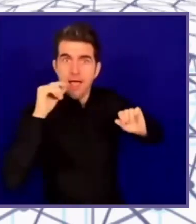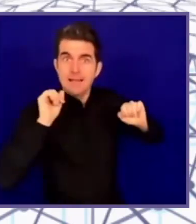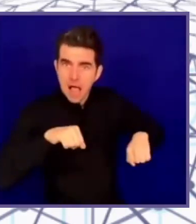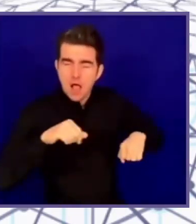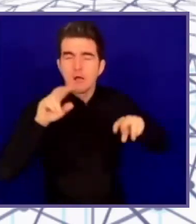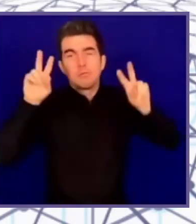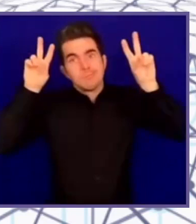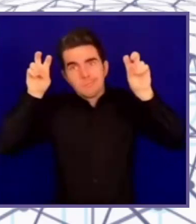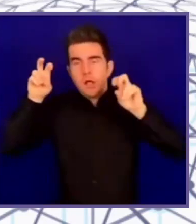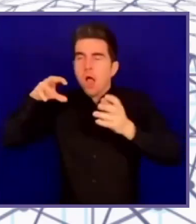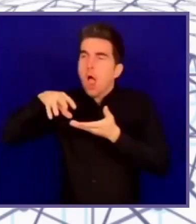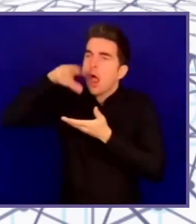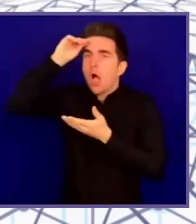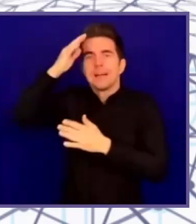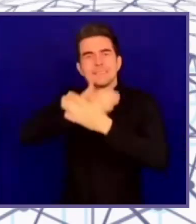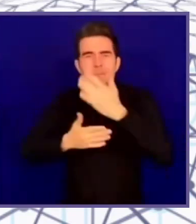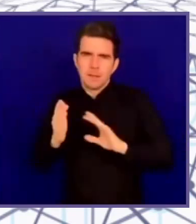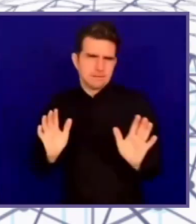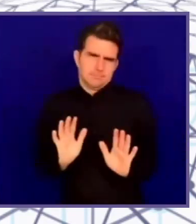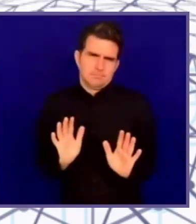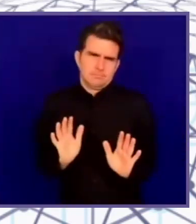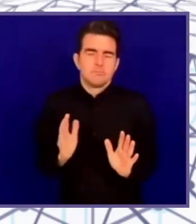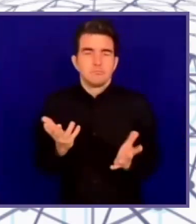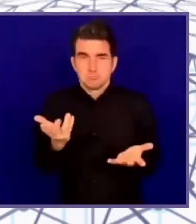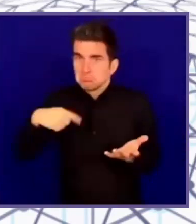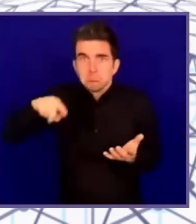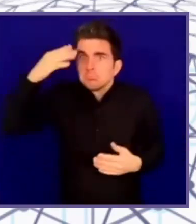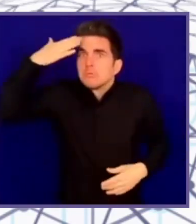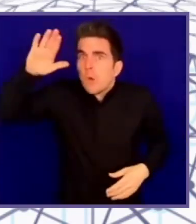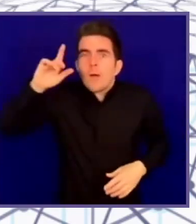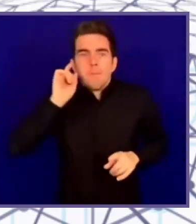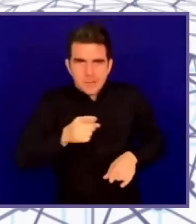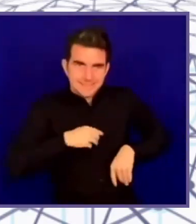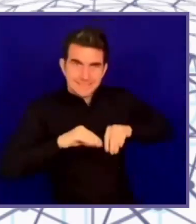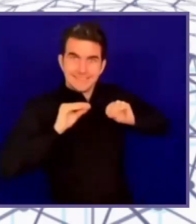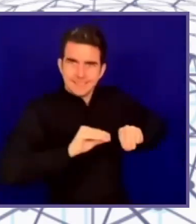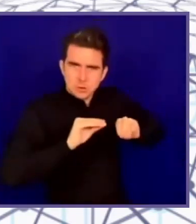that's been designed to look in your ear to look for wax. I looked in my ear, and I saw my eardrum